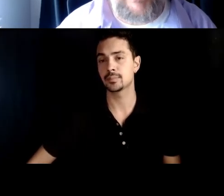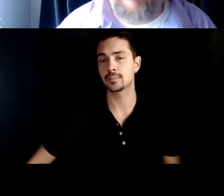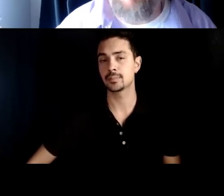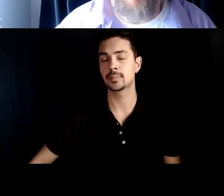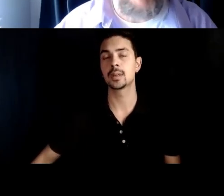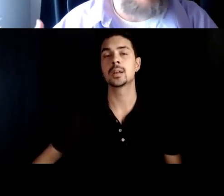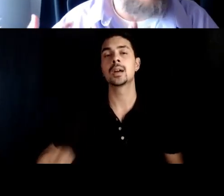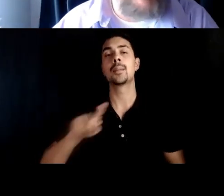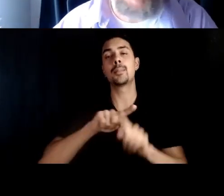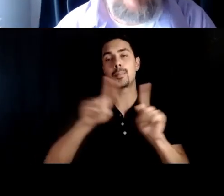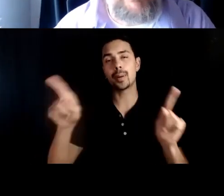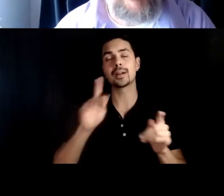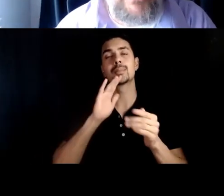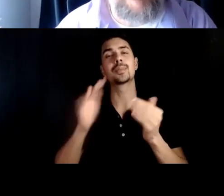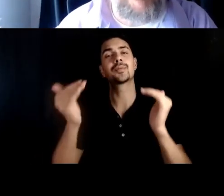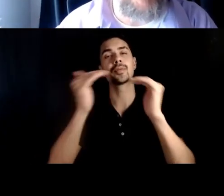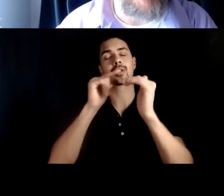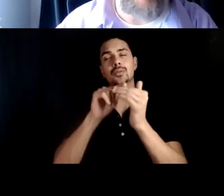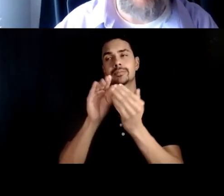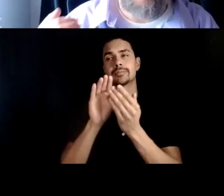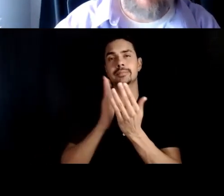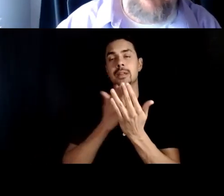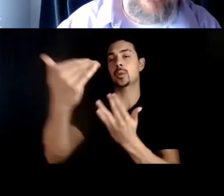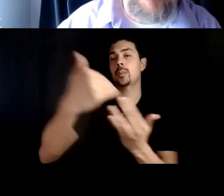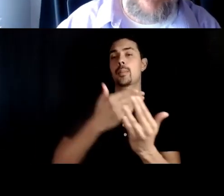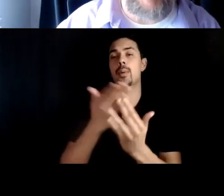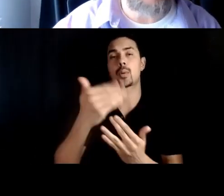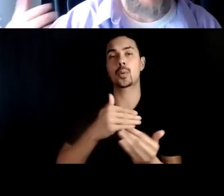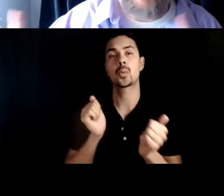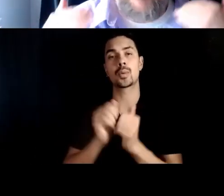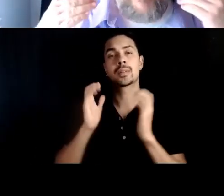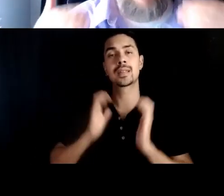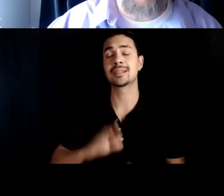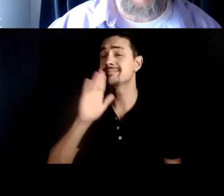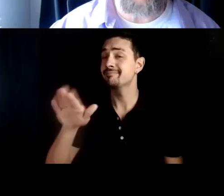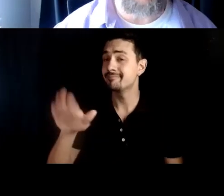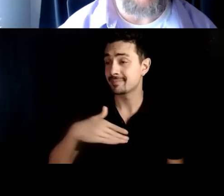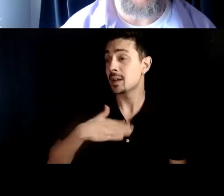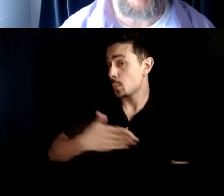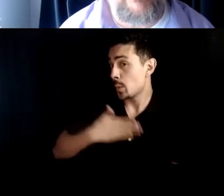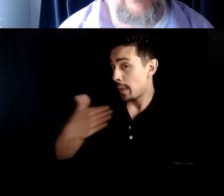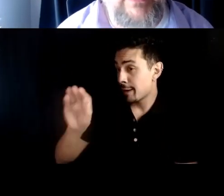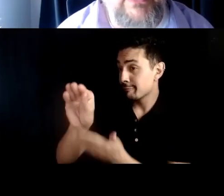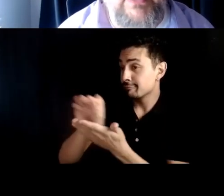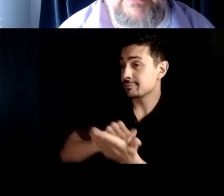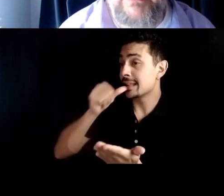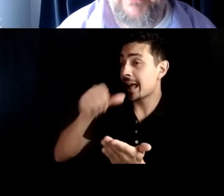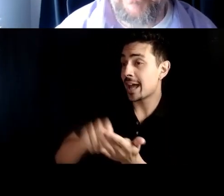about, "Yes, I'm willing to write letters" or "No, I'm not," and have that be one of those first conversations